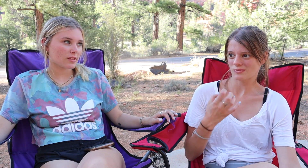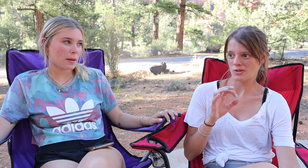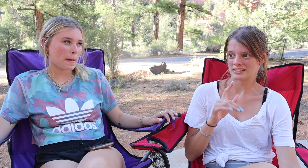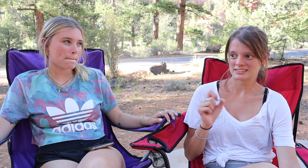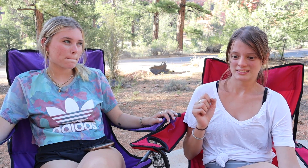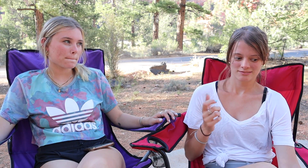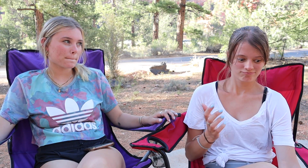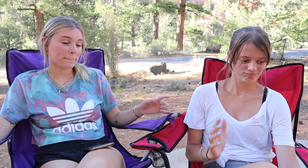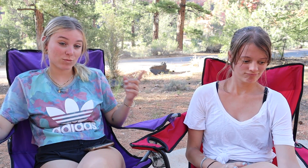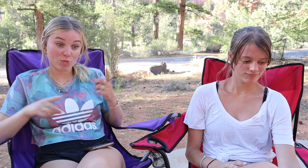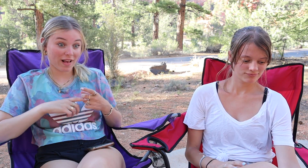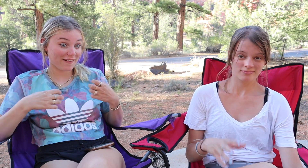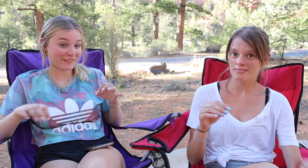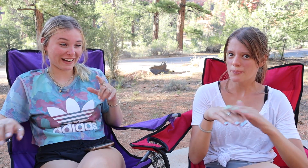K: effortless C: that is right